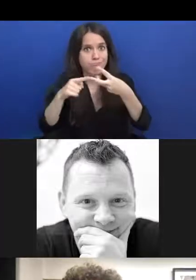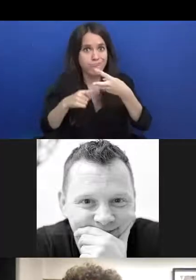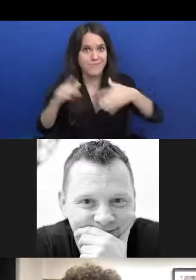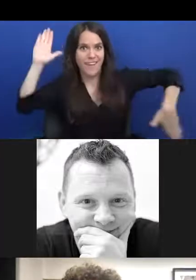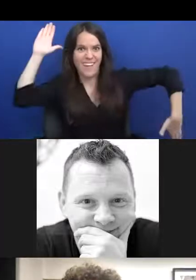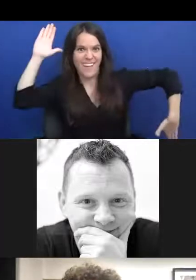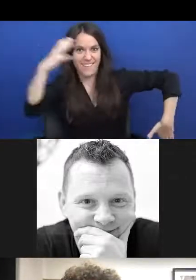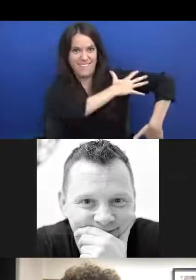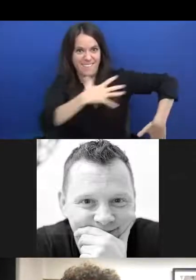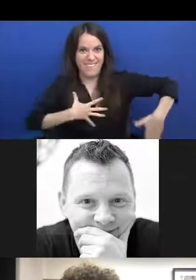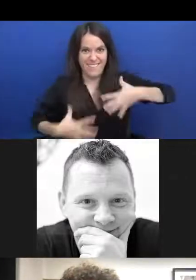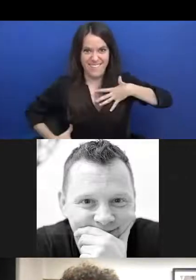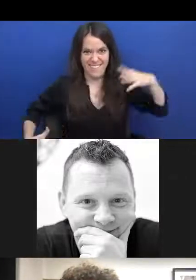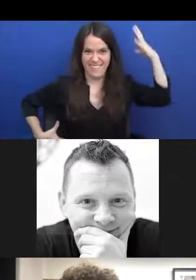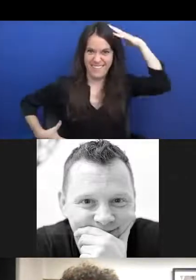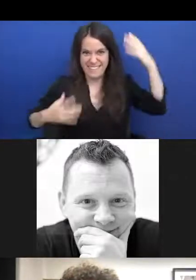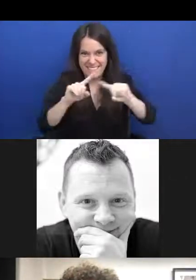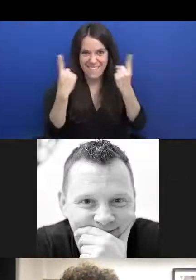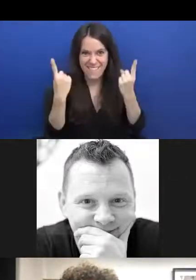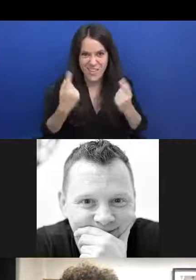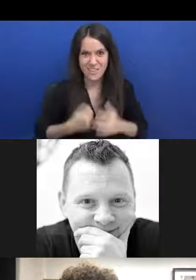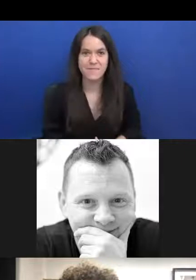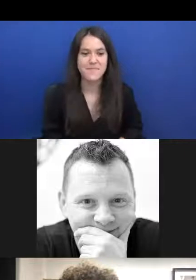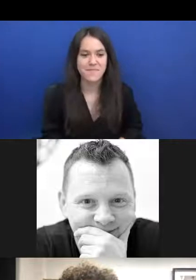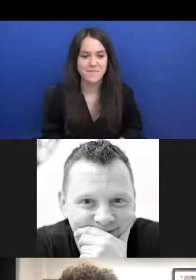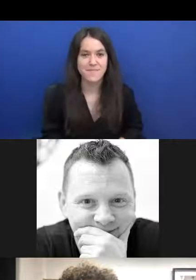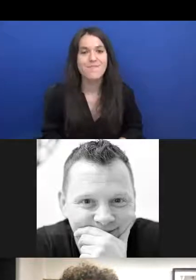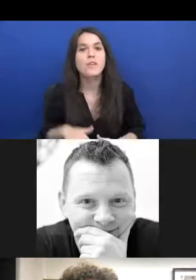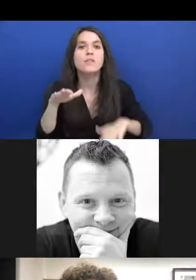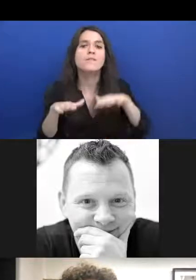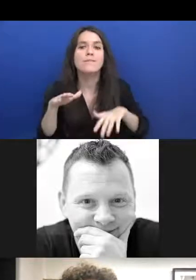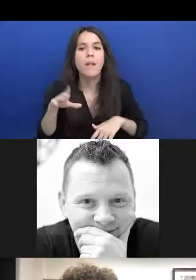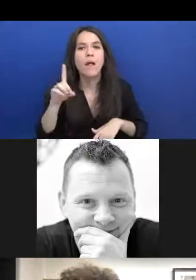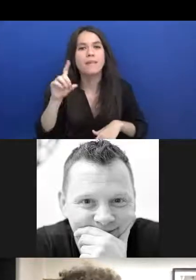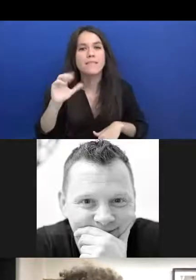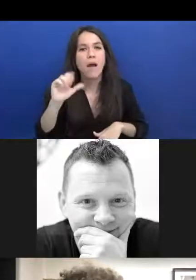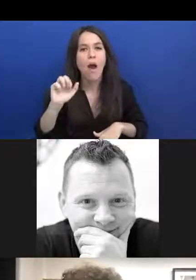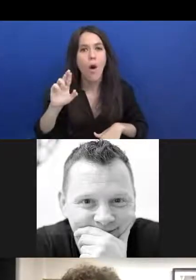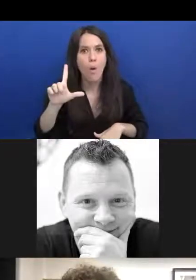and Pierpaolo Di Carlo on Cameroon quite early not this book of course which came out recently